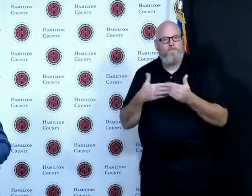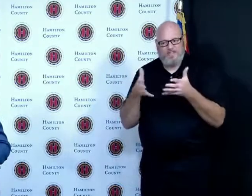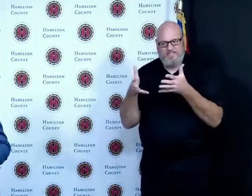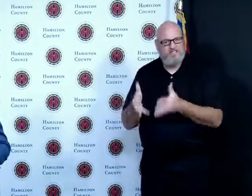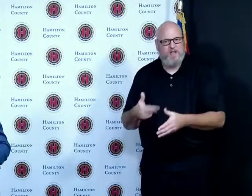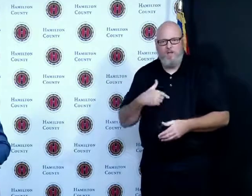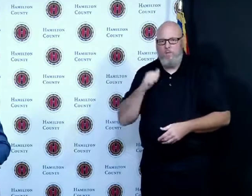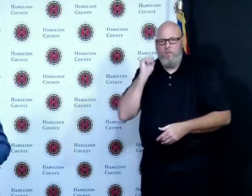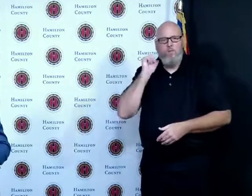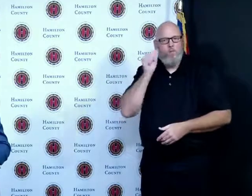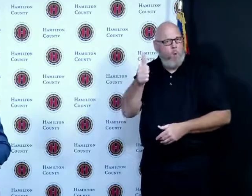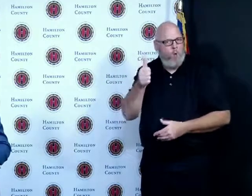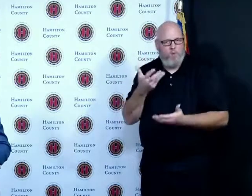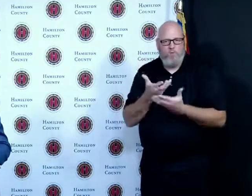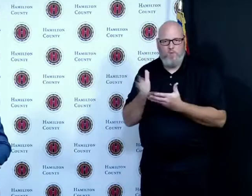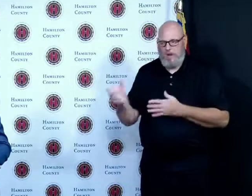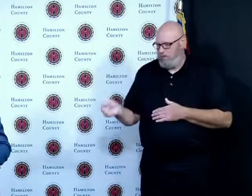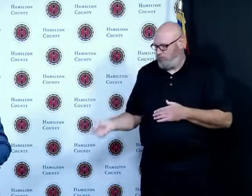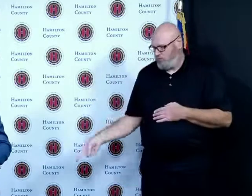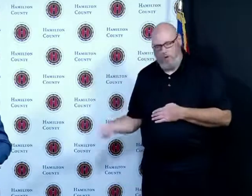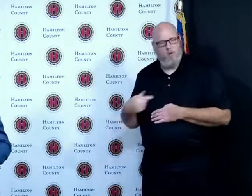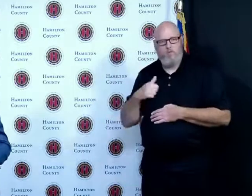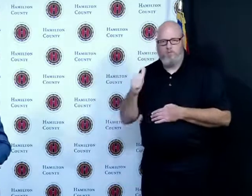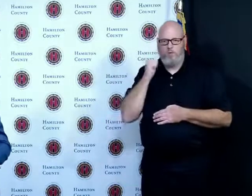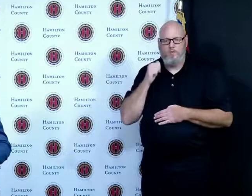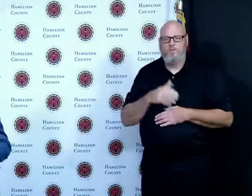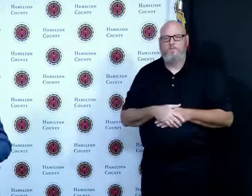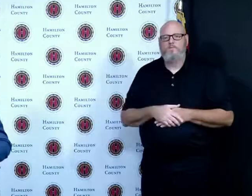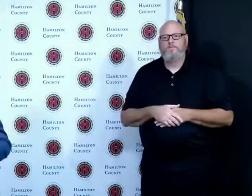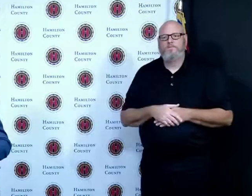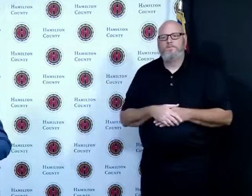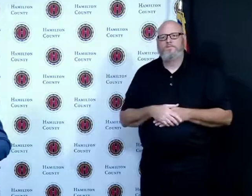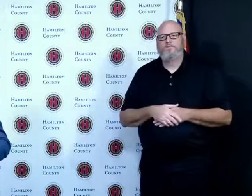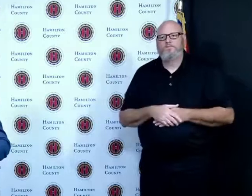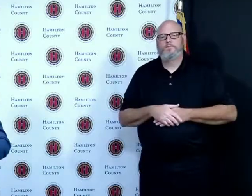part of the solution here in Hamilton County so in conclusion I do just want to say once again thank